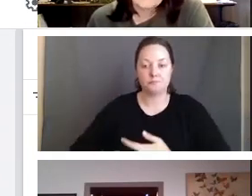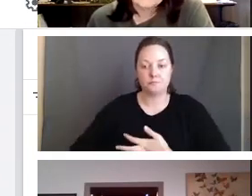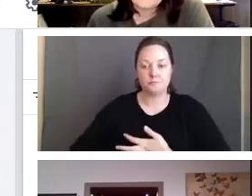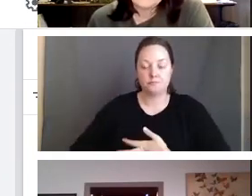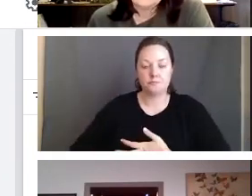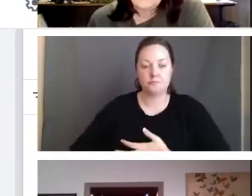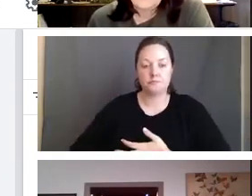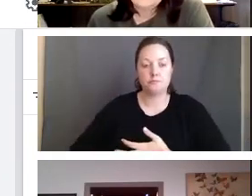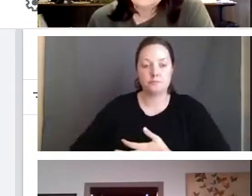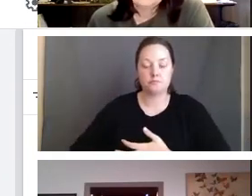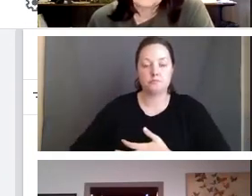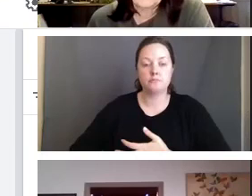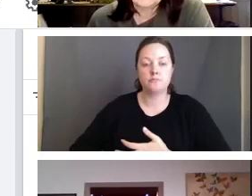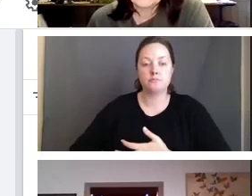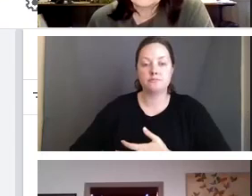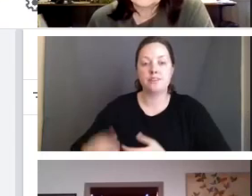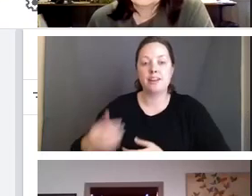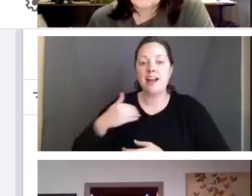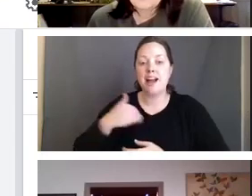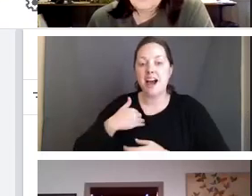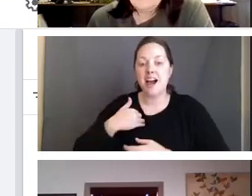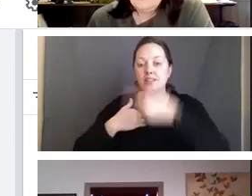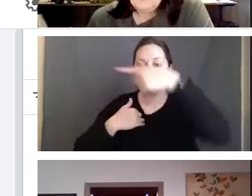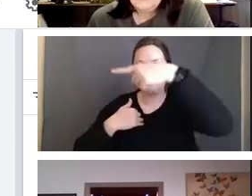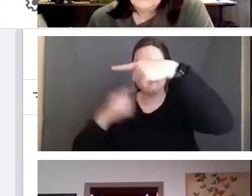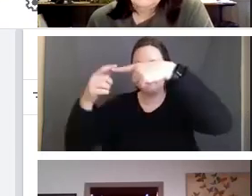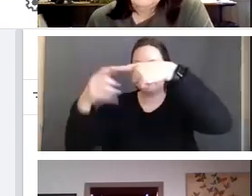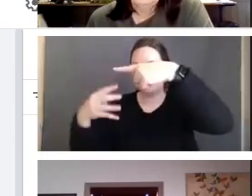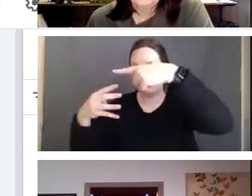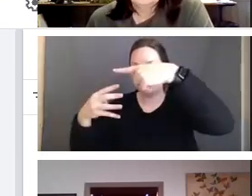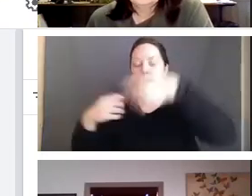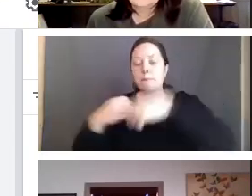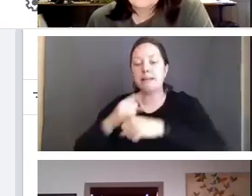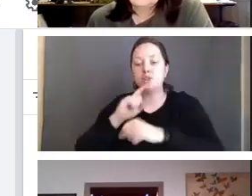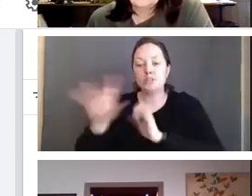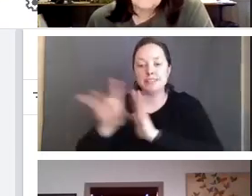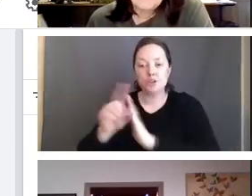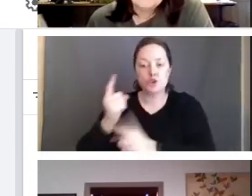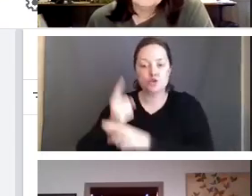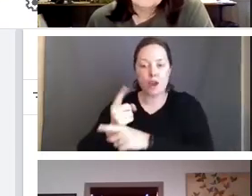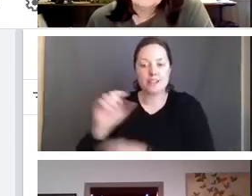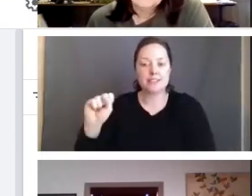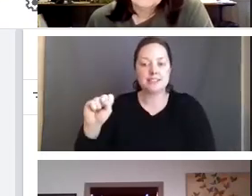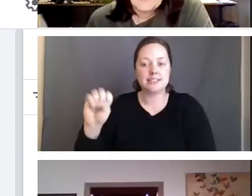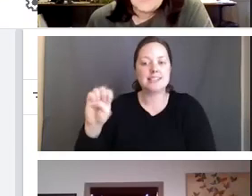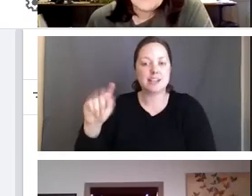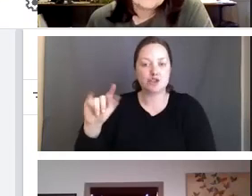You enter in a location, it might be the address of the worksite, volunteer place, a job shadow. How about that?